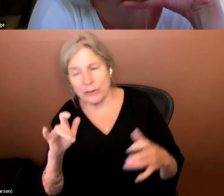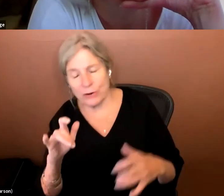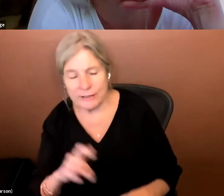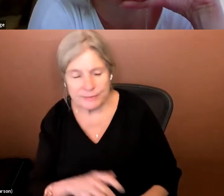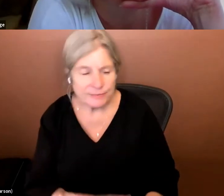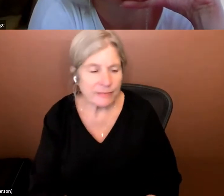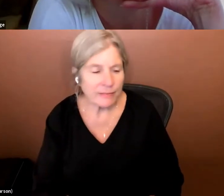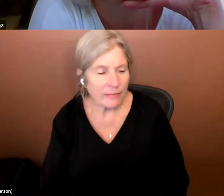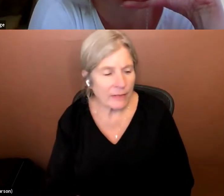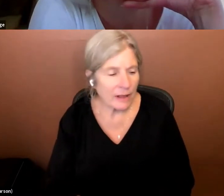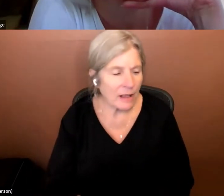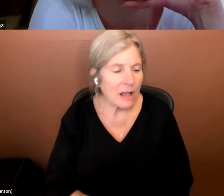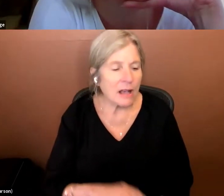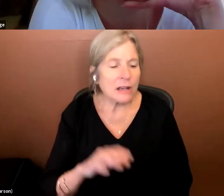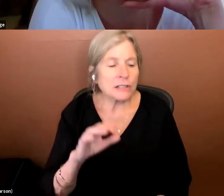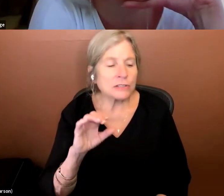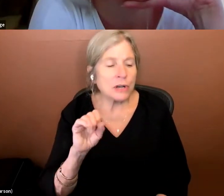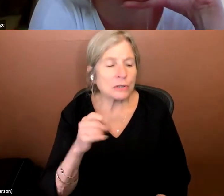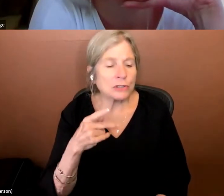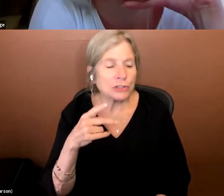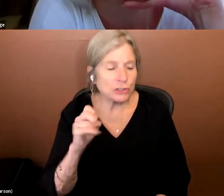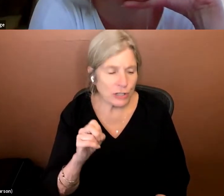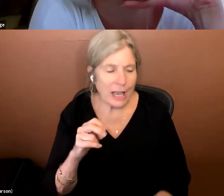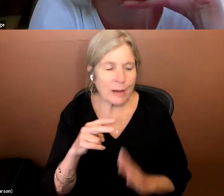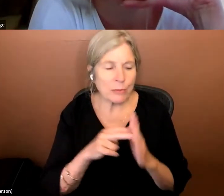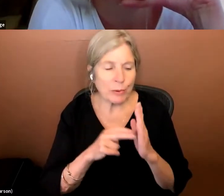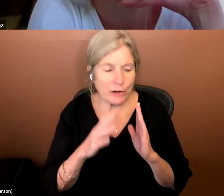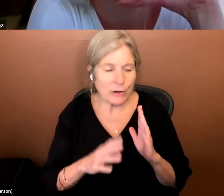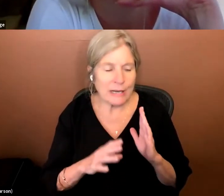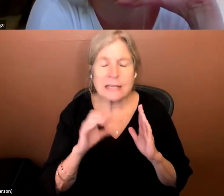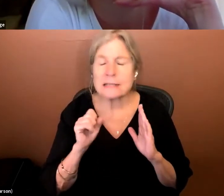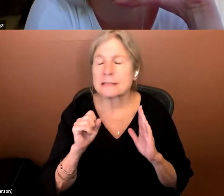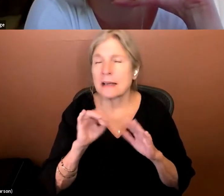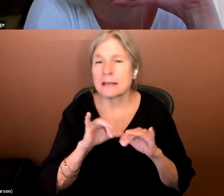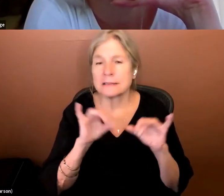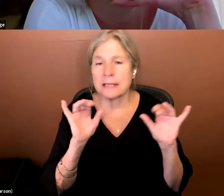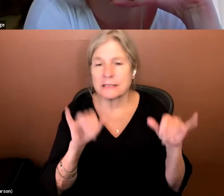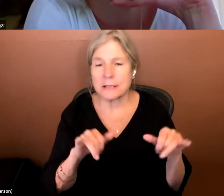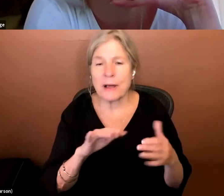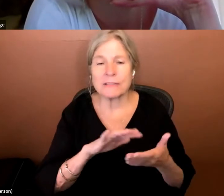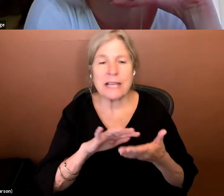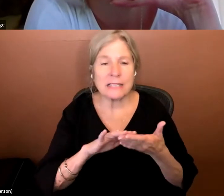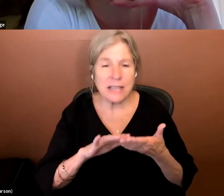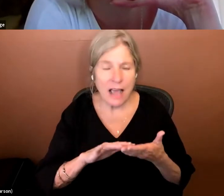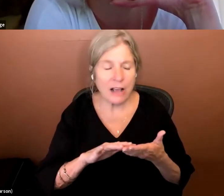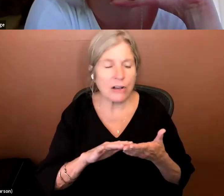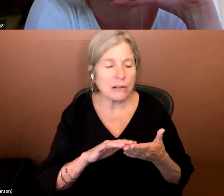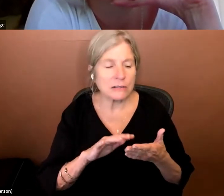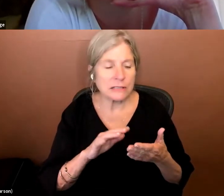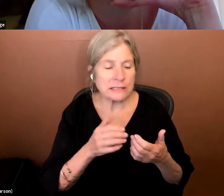Shapereader is a system of tactile cig NIF cation for the